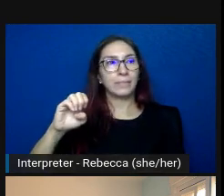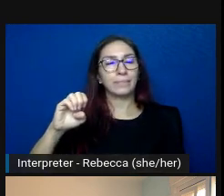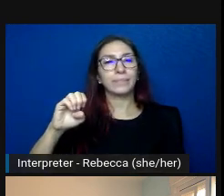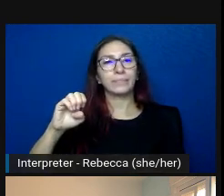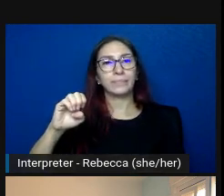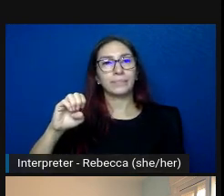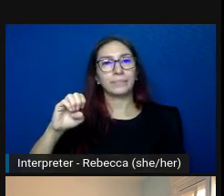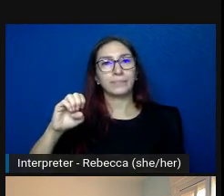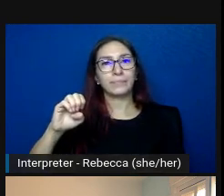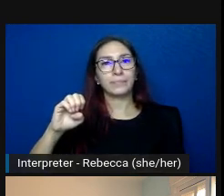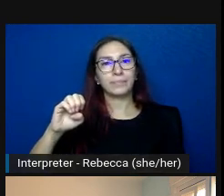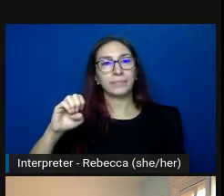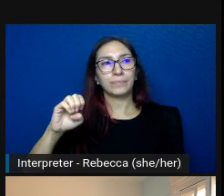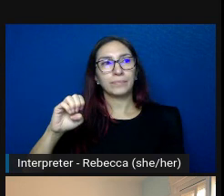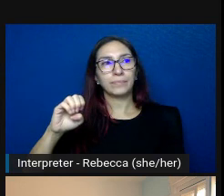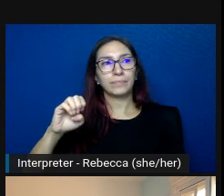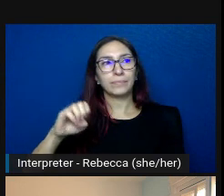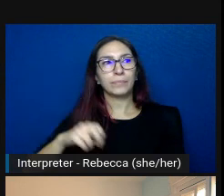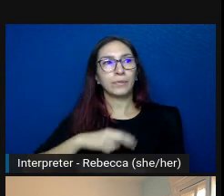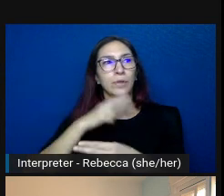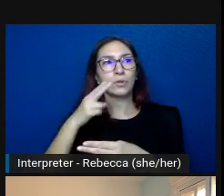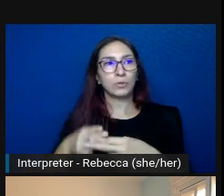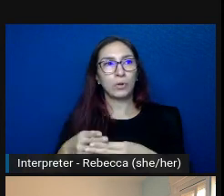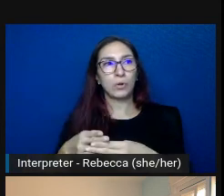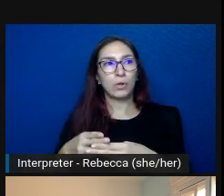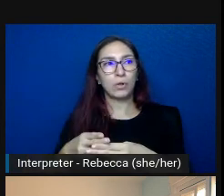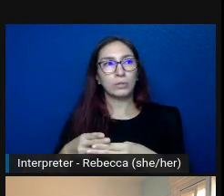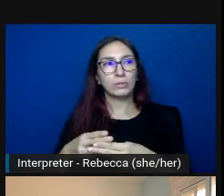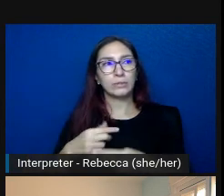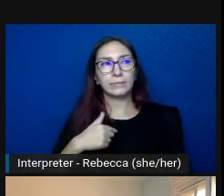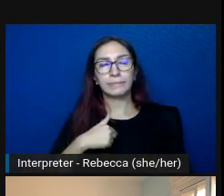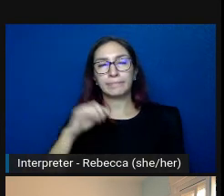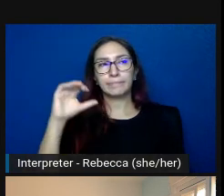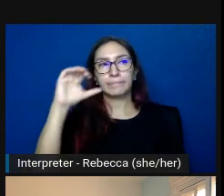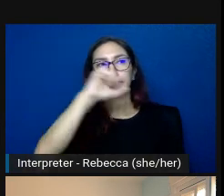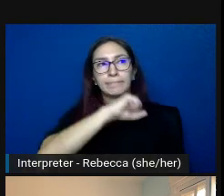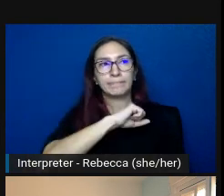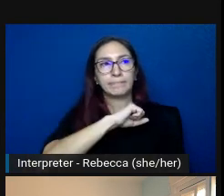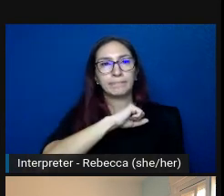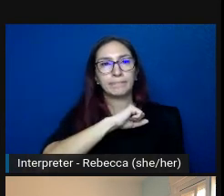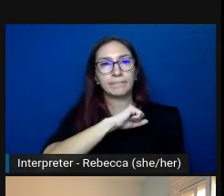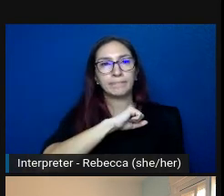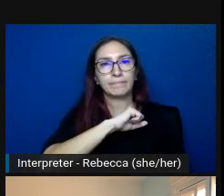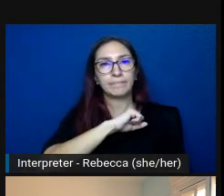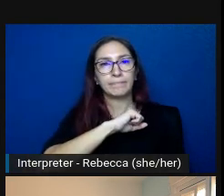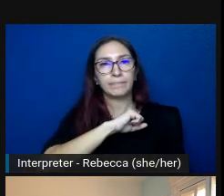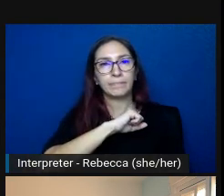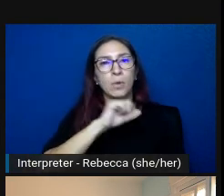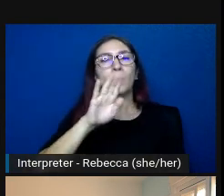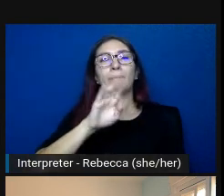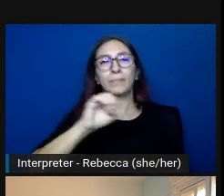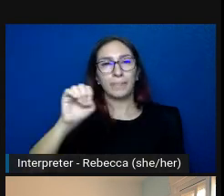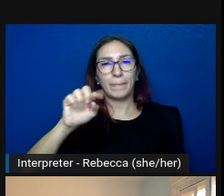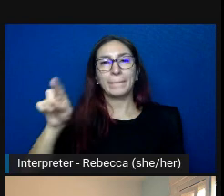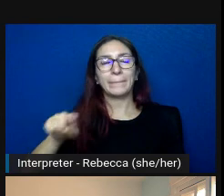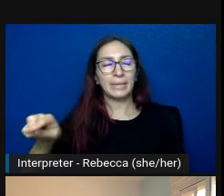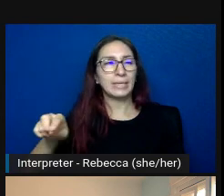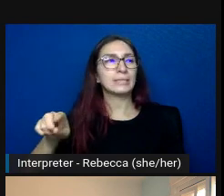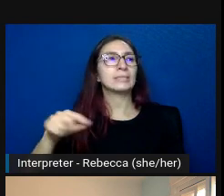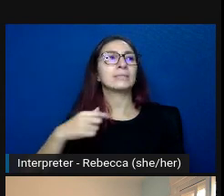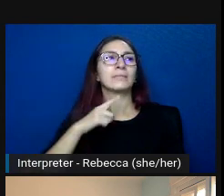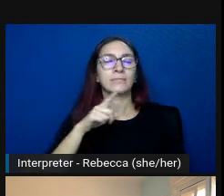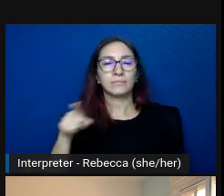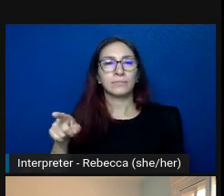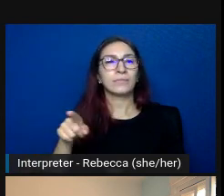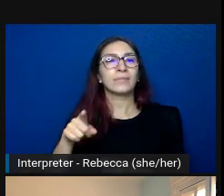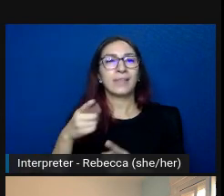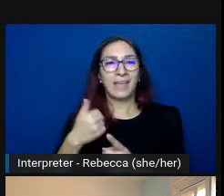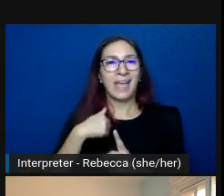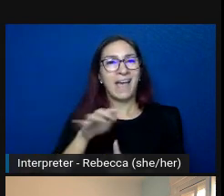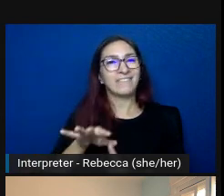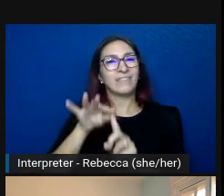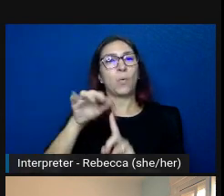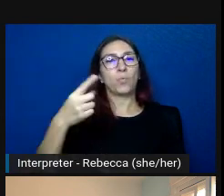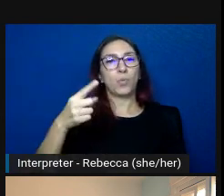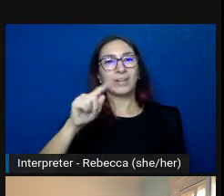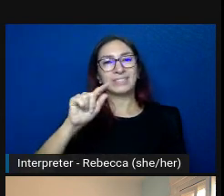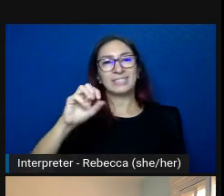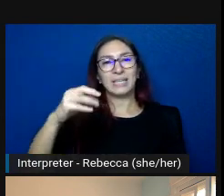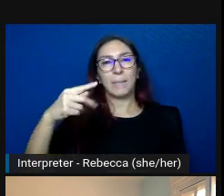This theme was a fully accessible theme.